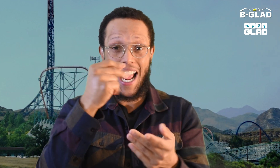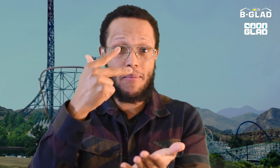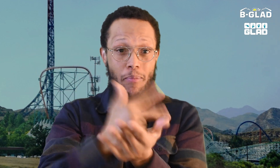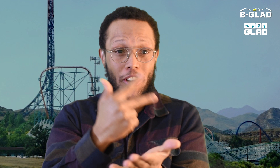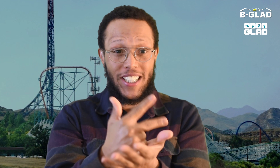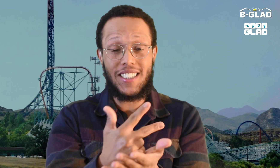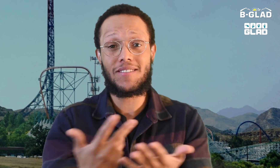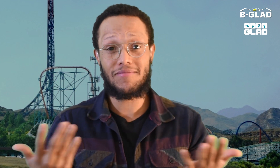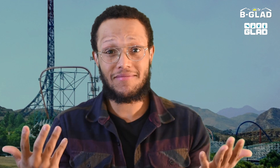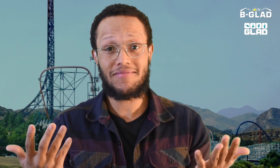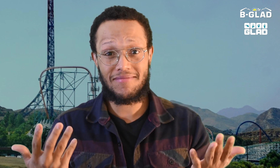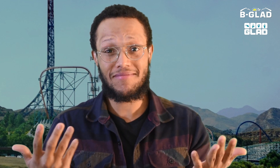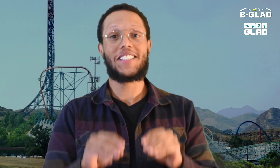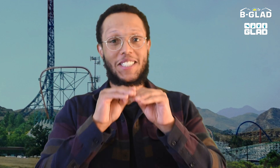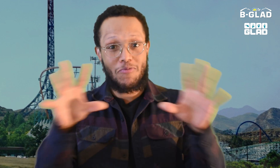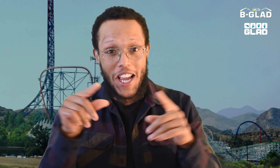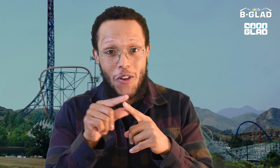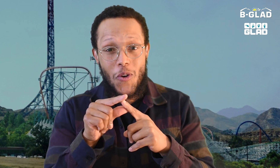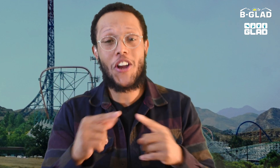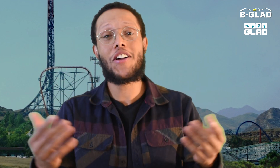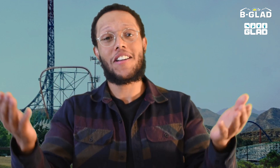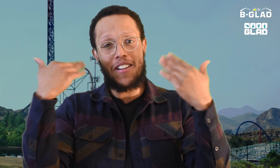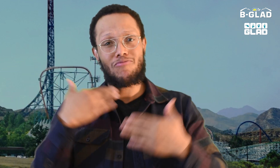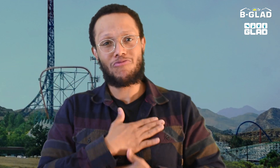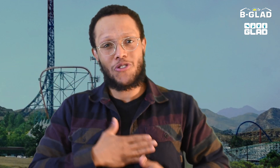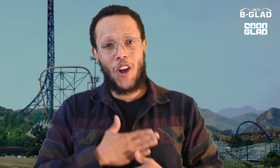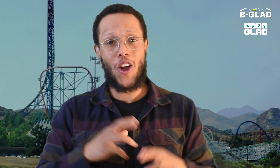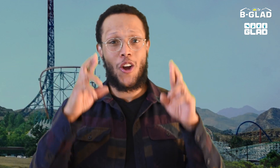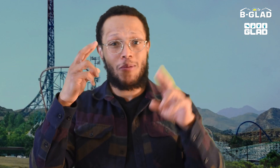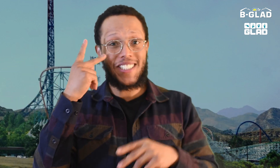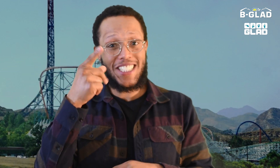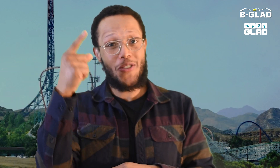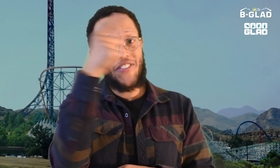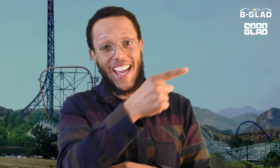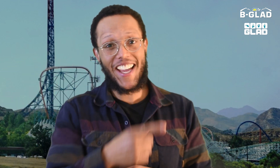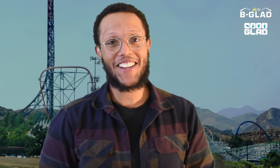and car parking! Spread the word and come enjoy. We hope to see you there!